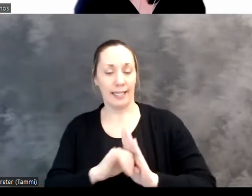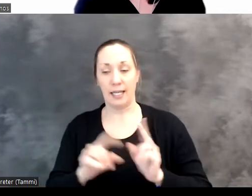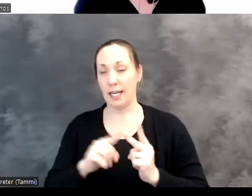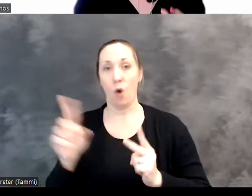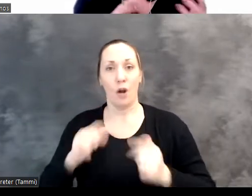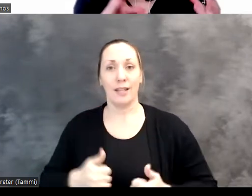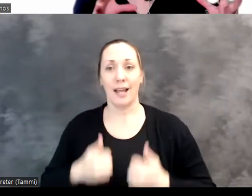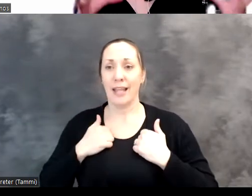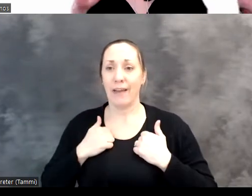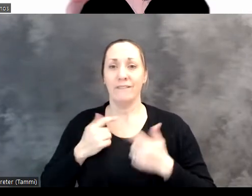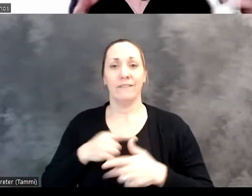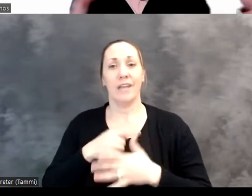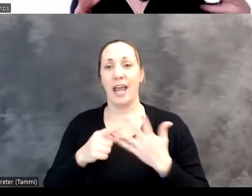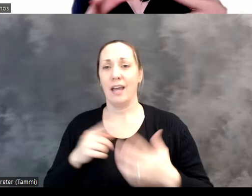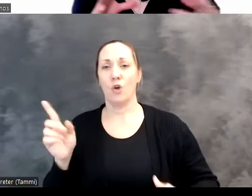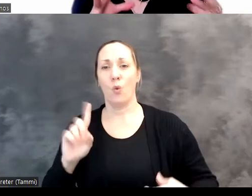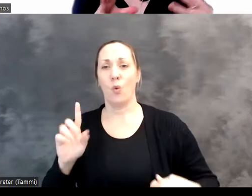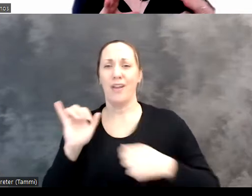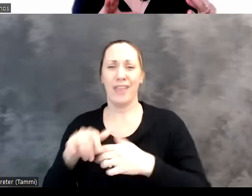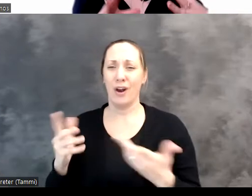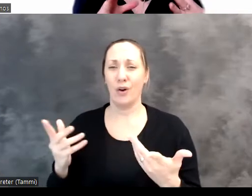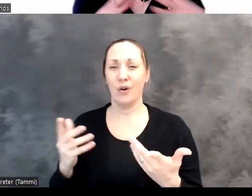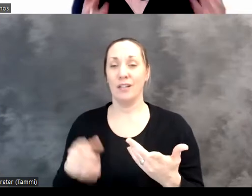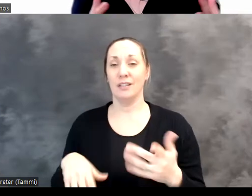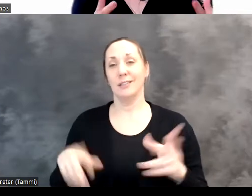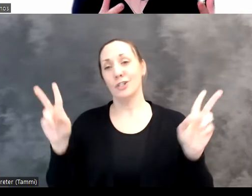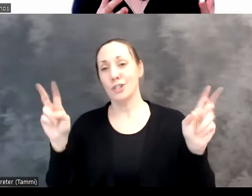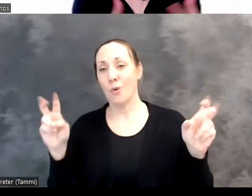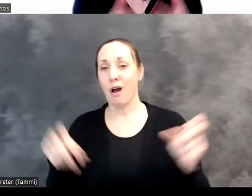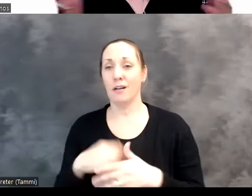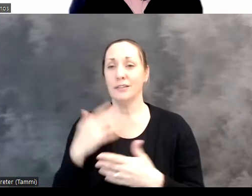different aspects of a person's identity but also, like, where they